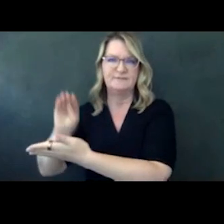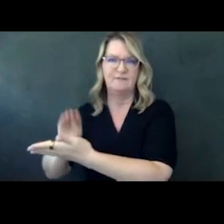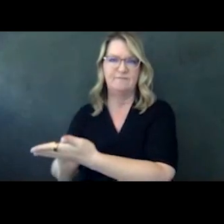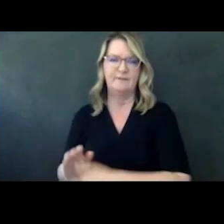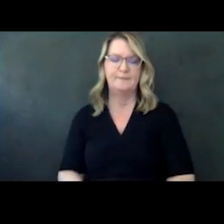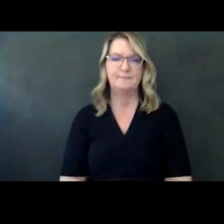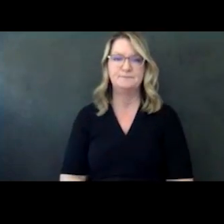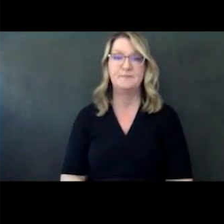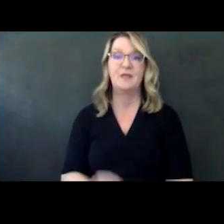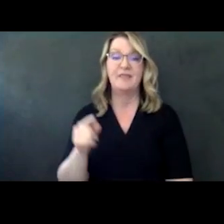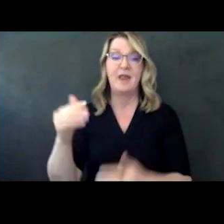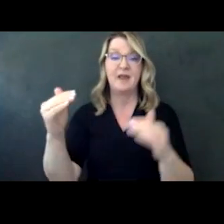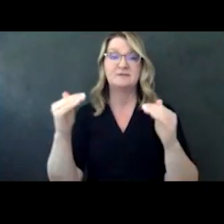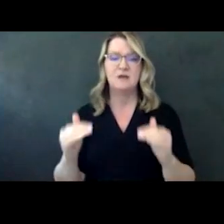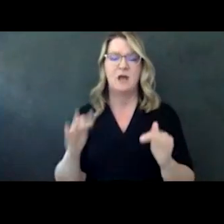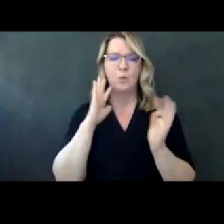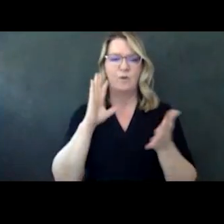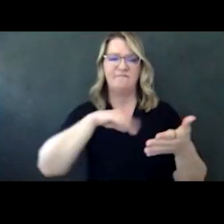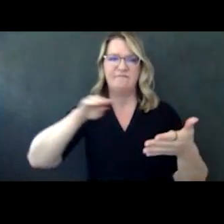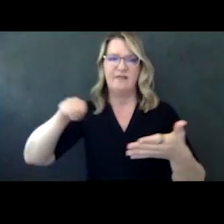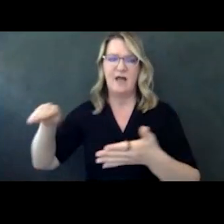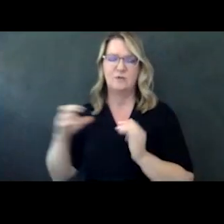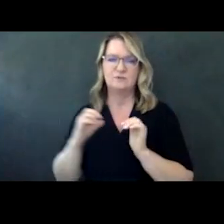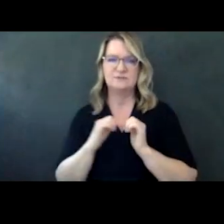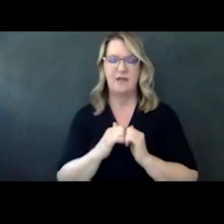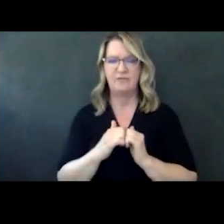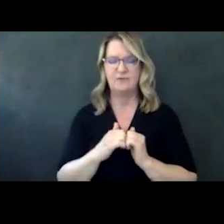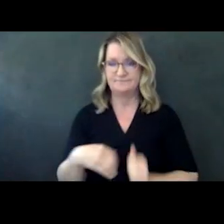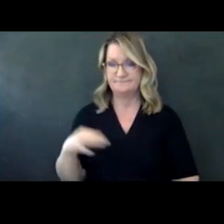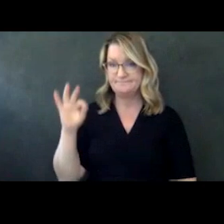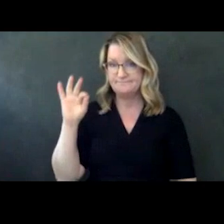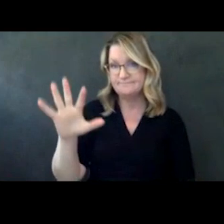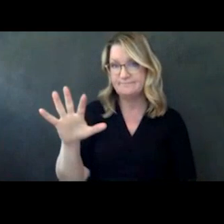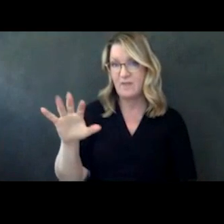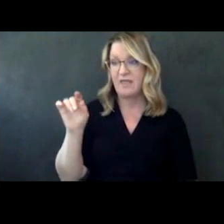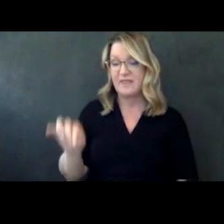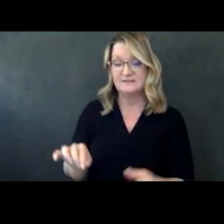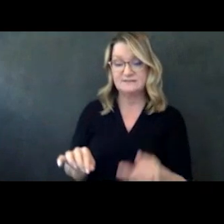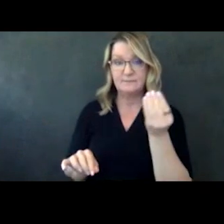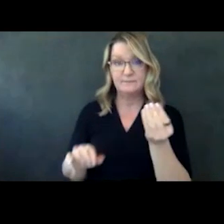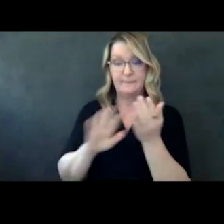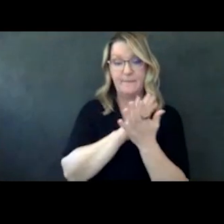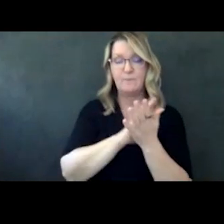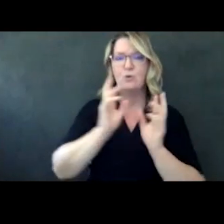through this worksheet together. Here's a tip, bring these prompts to your next meeting. It's